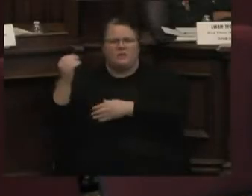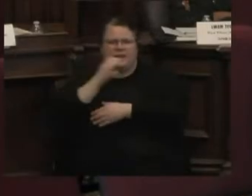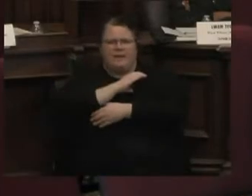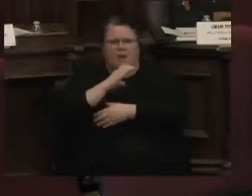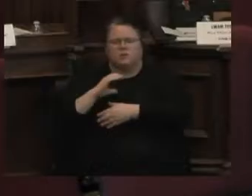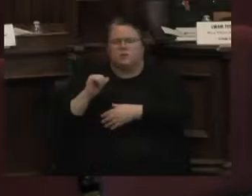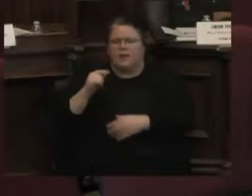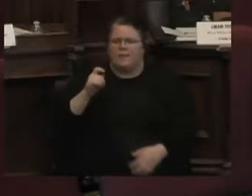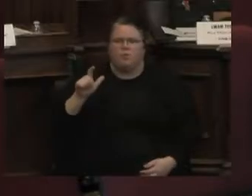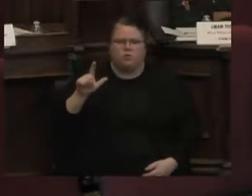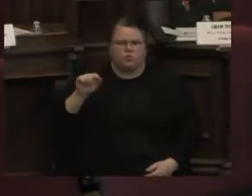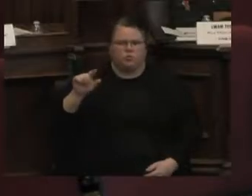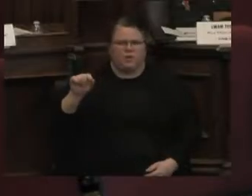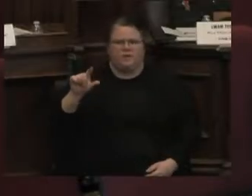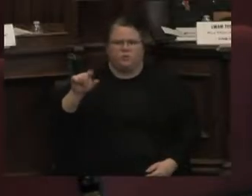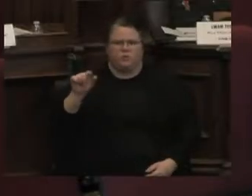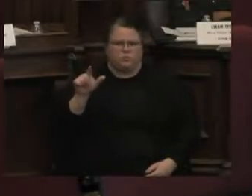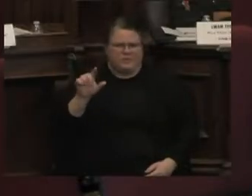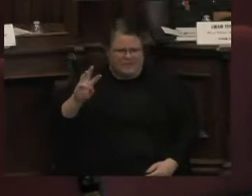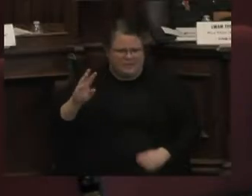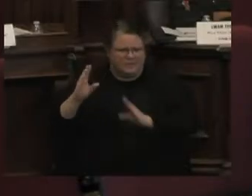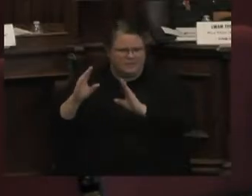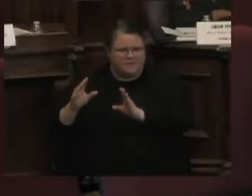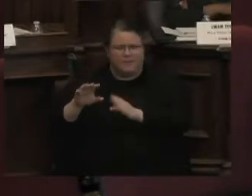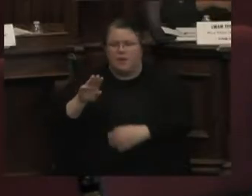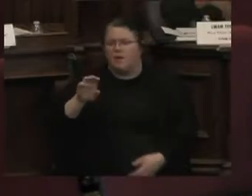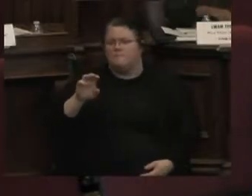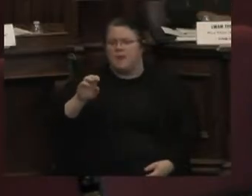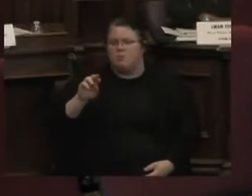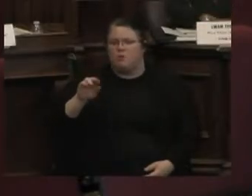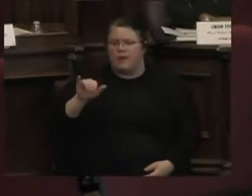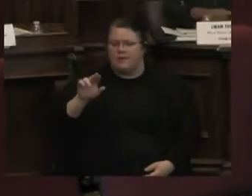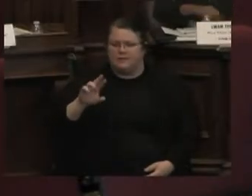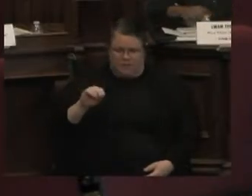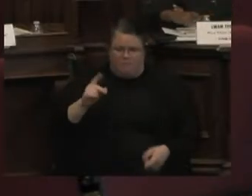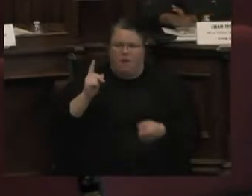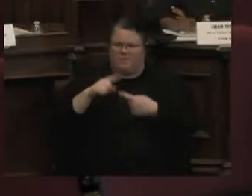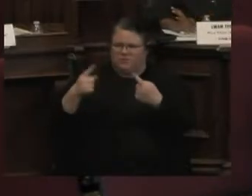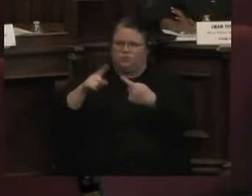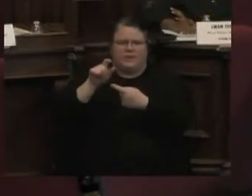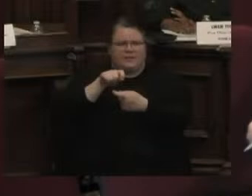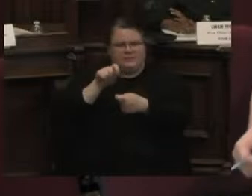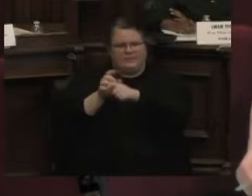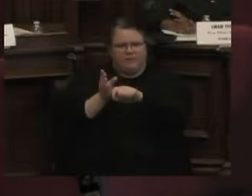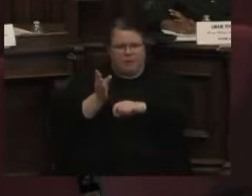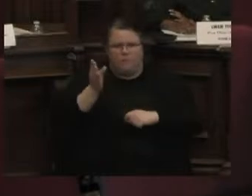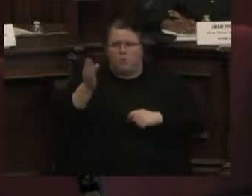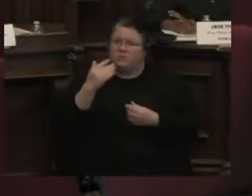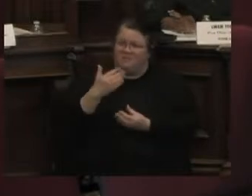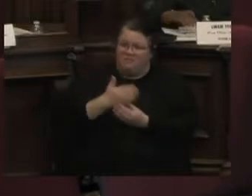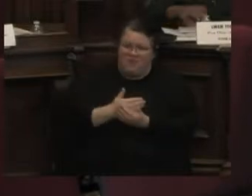was filed by our outside